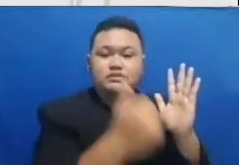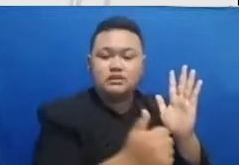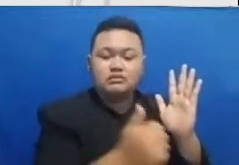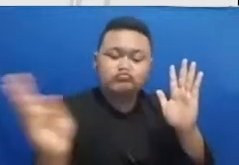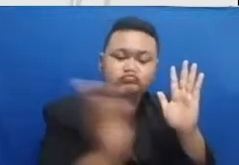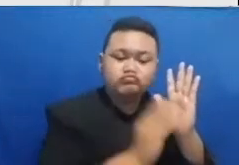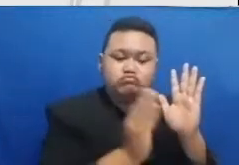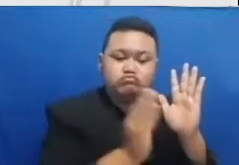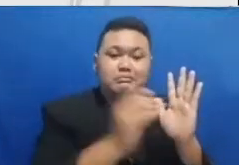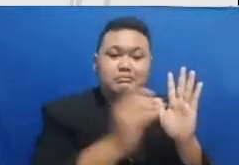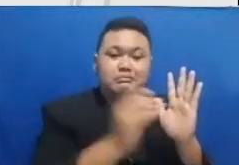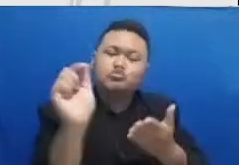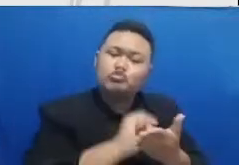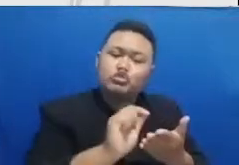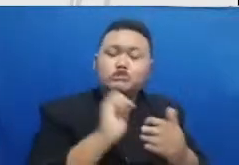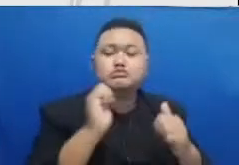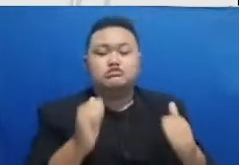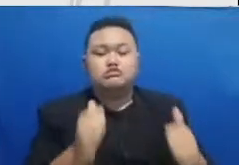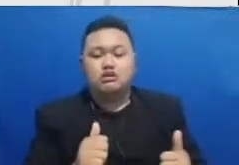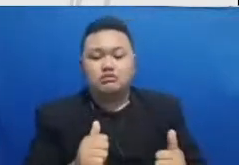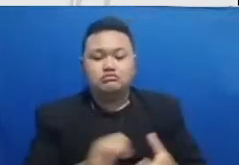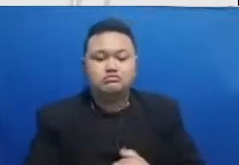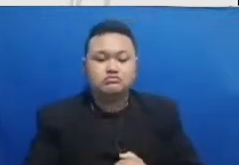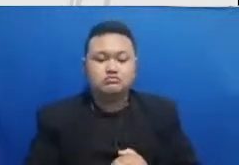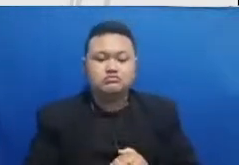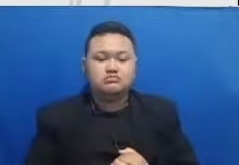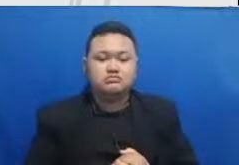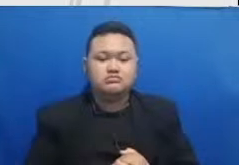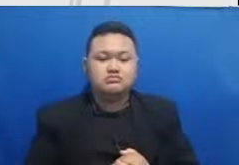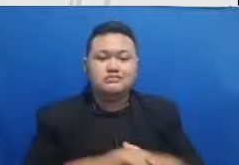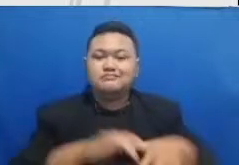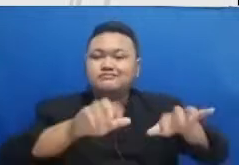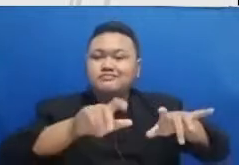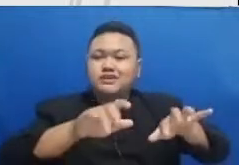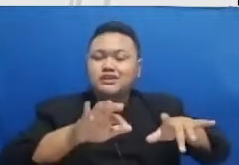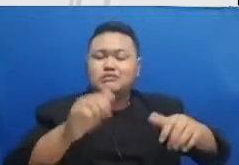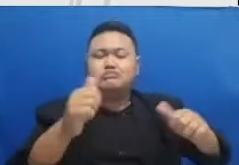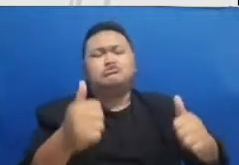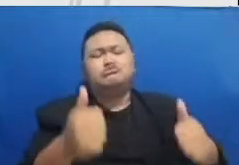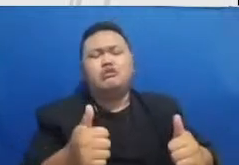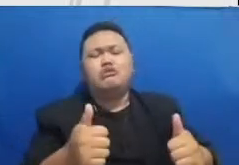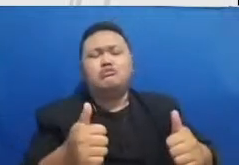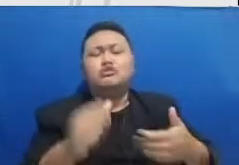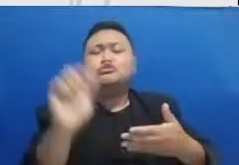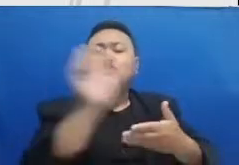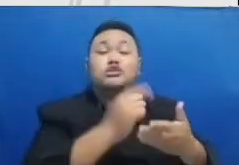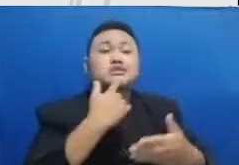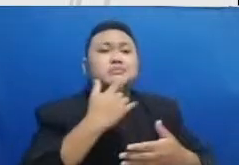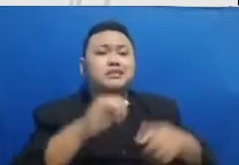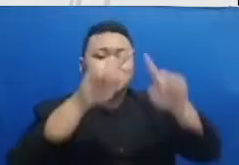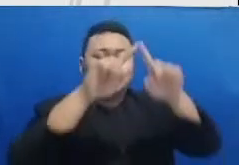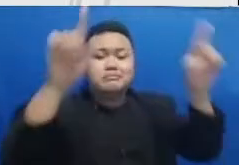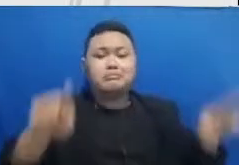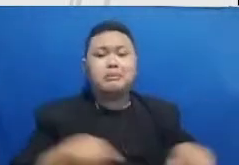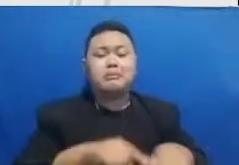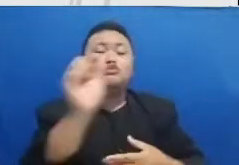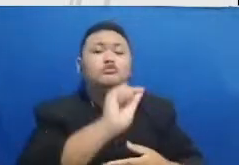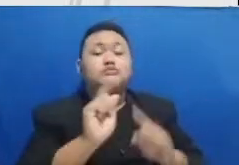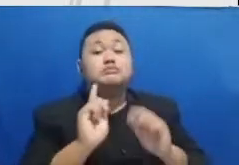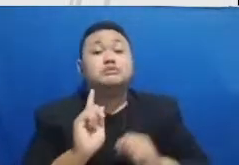we can type we can doodle like the meaning of the whiteboard is more but it is much more interactive. The